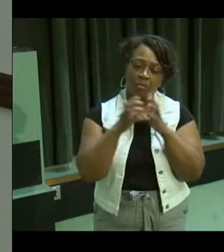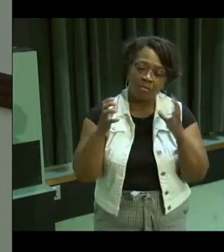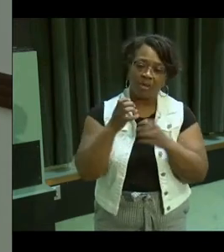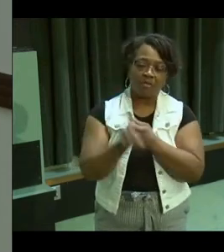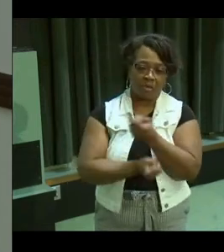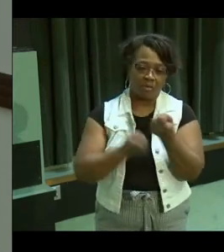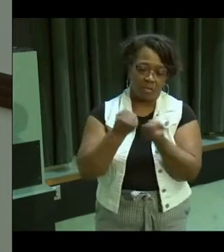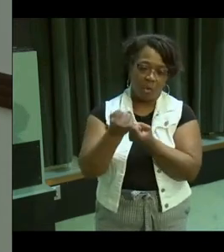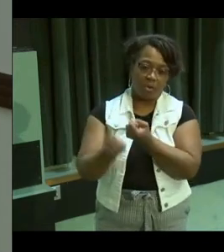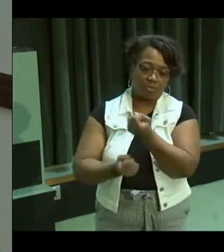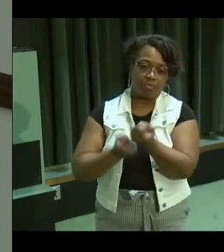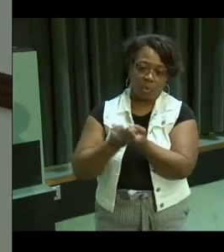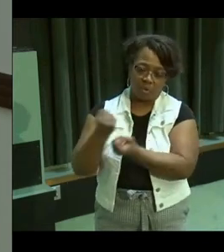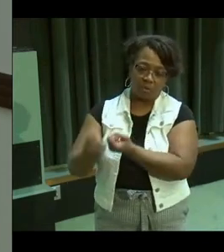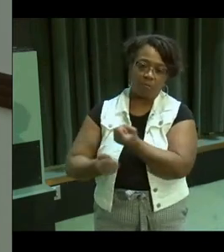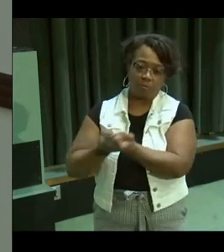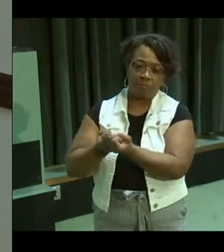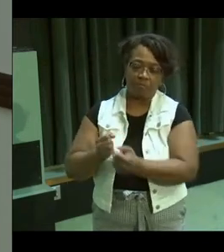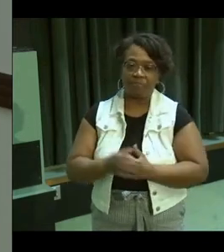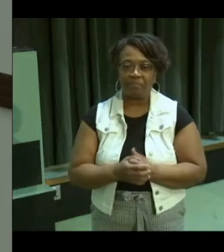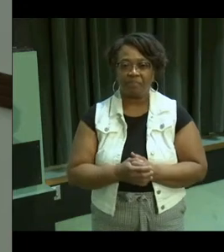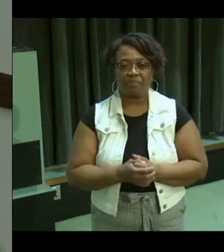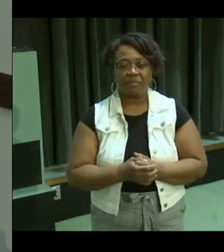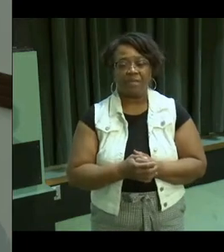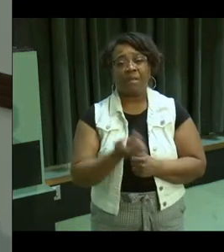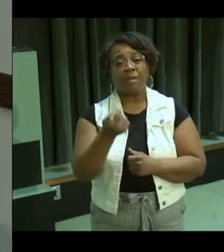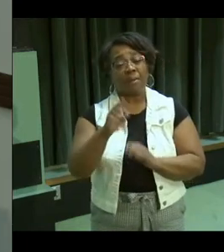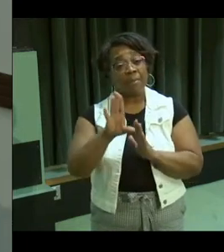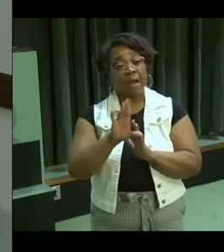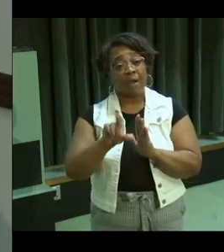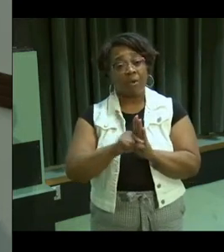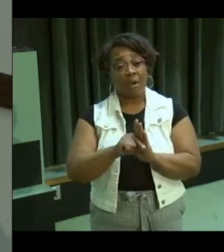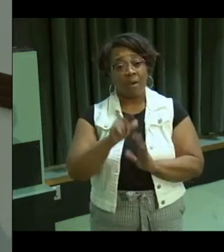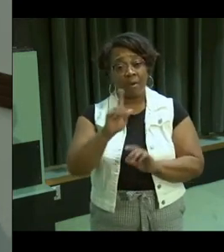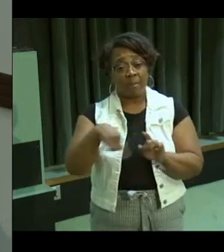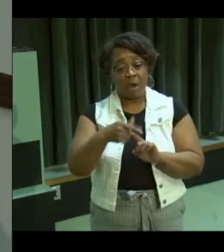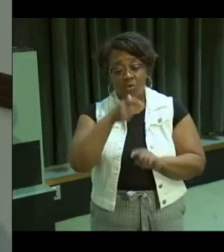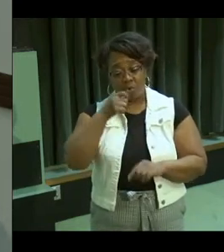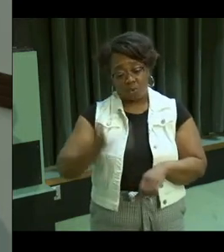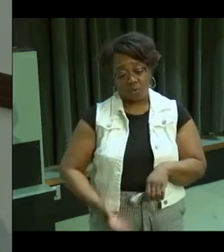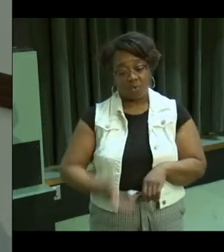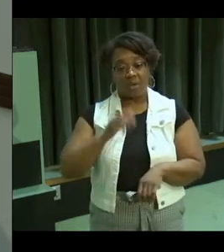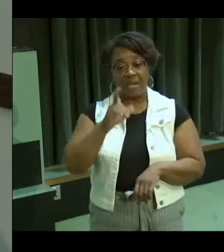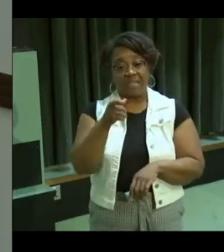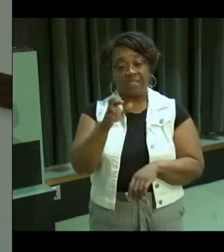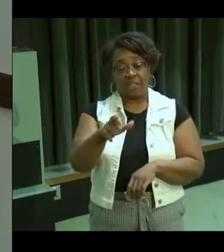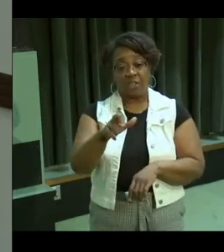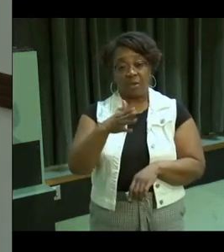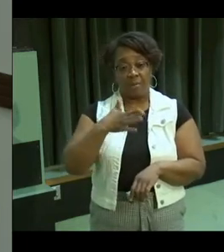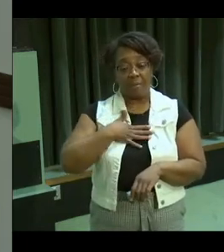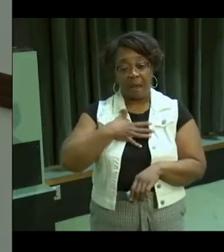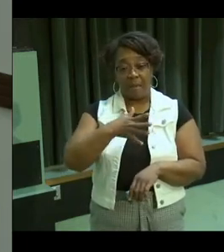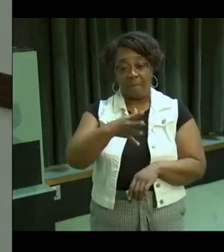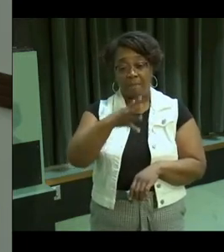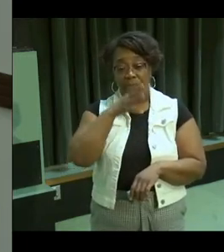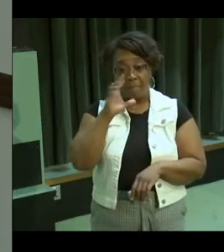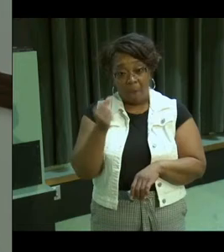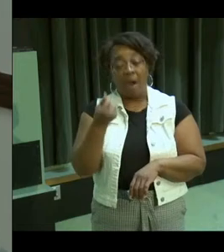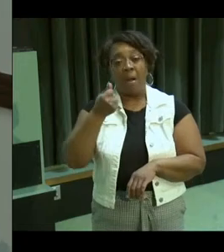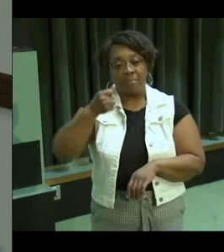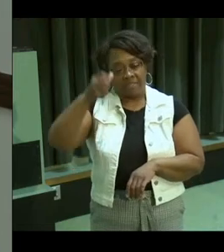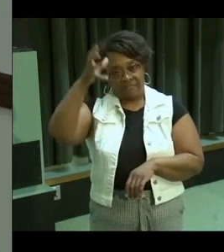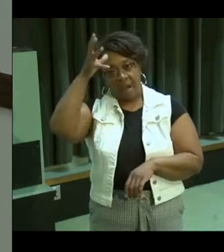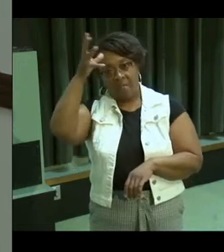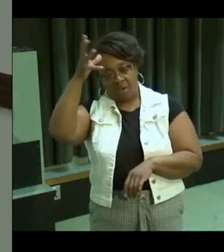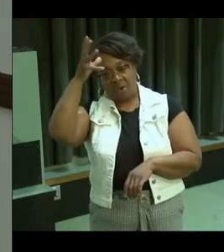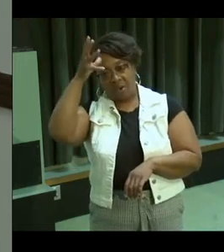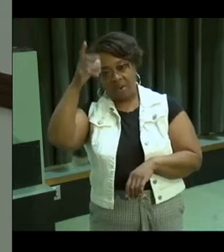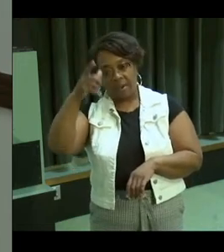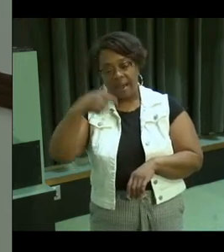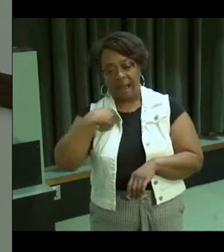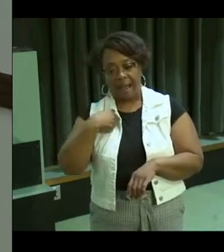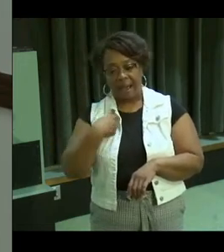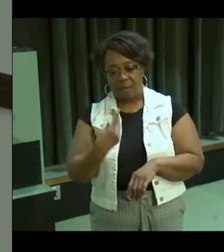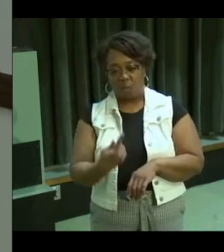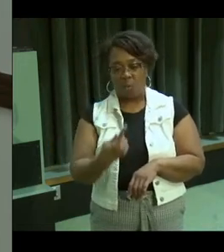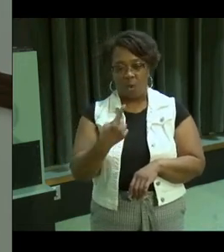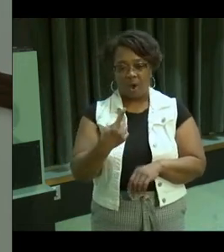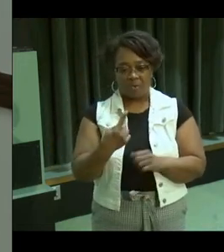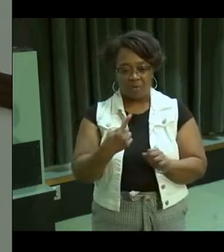support, I just a little